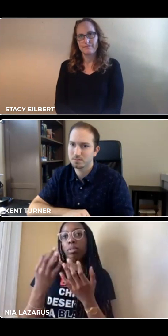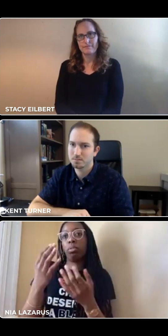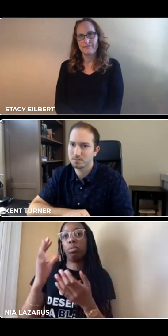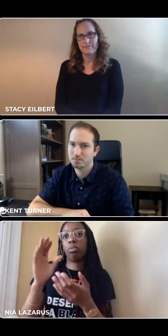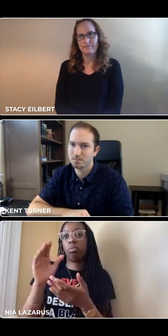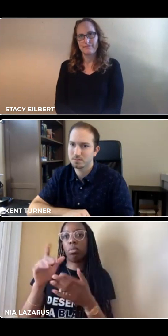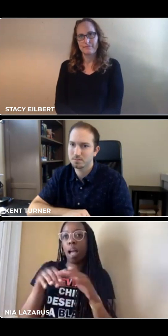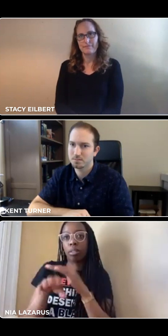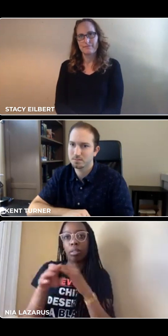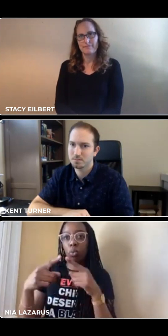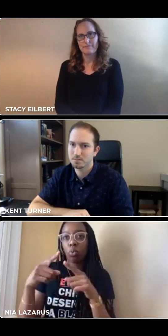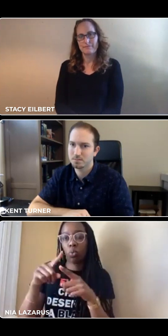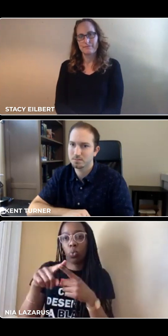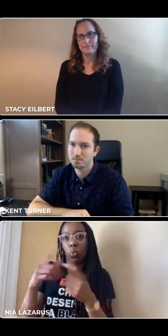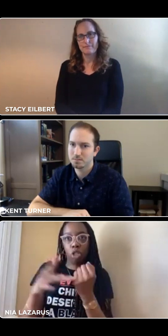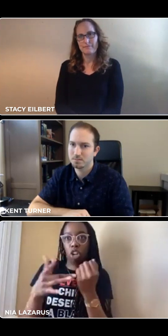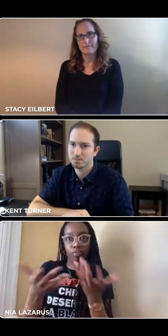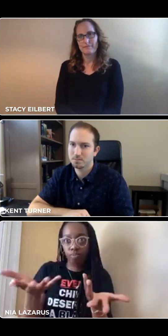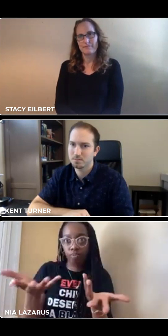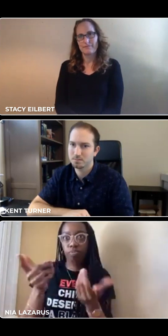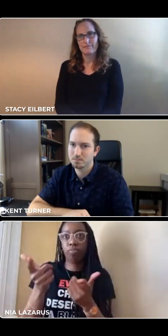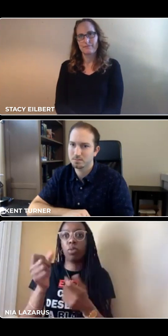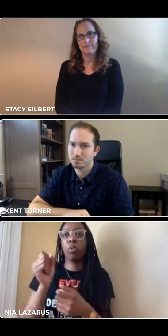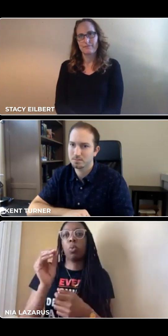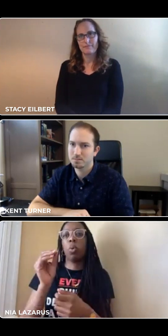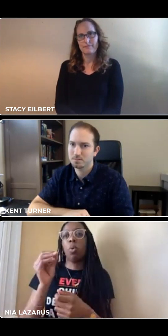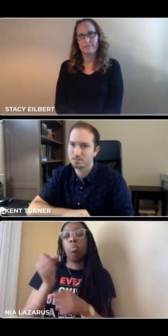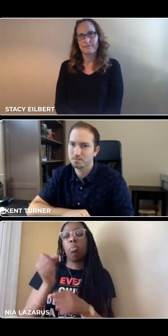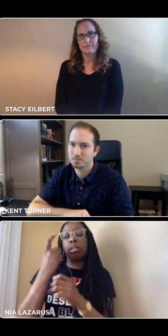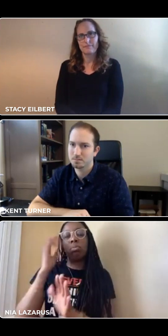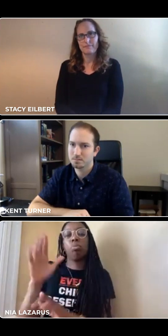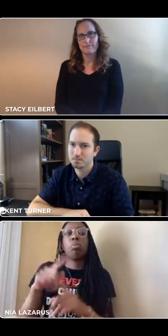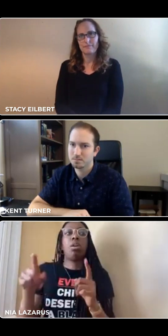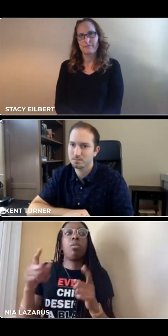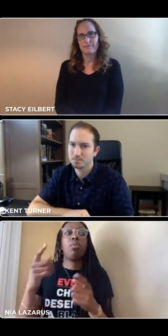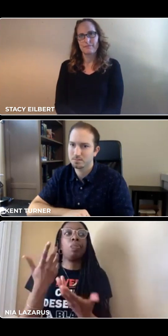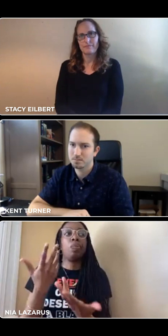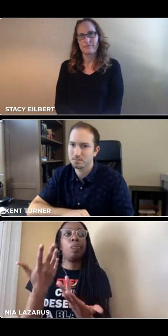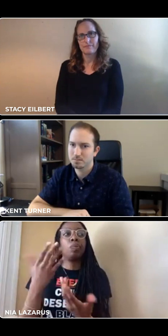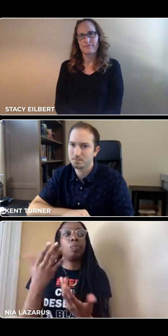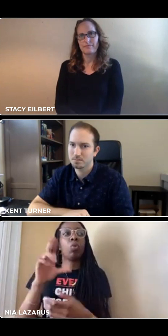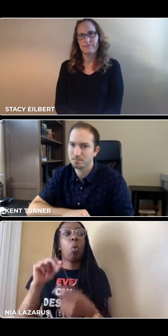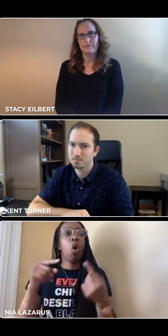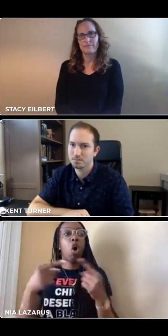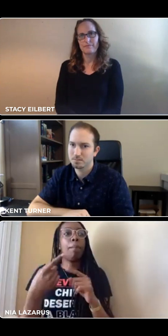school, they do have a high low-income demographic of people who don't have access to technology.